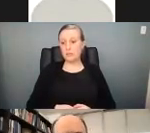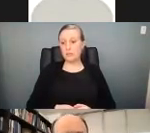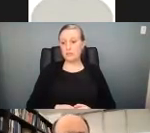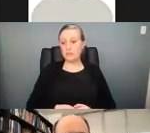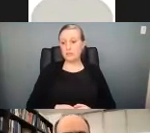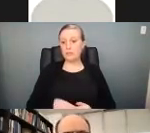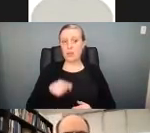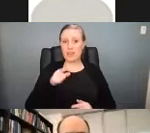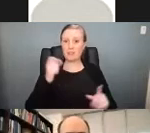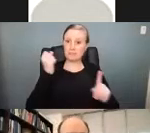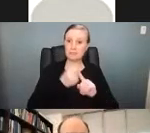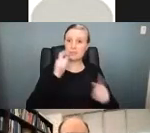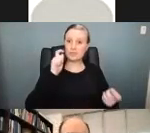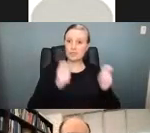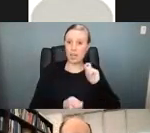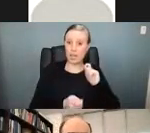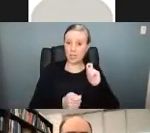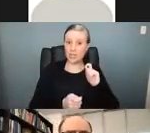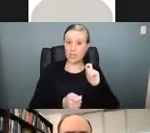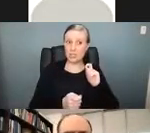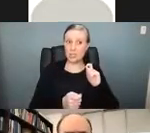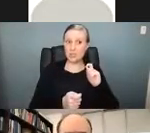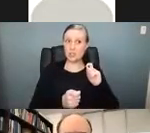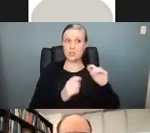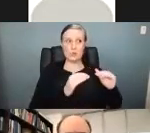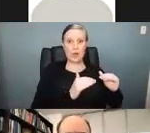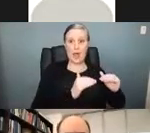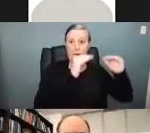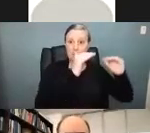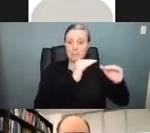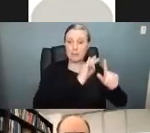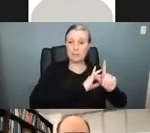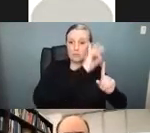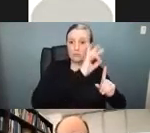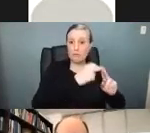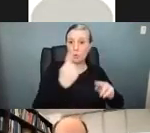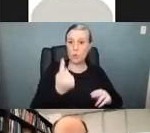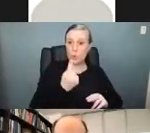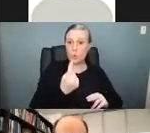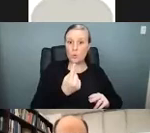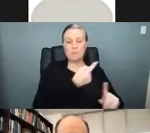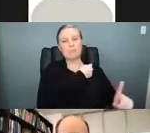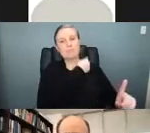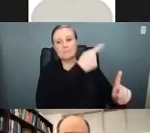have already been included, who have already been online. It may take some time for us